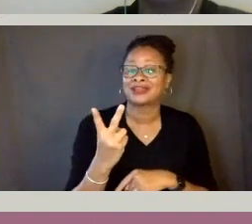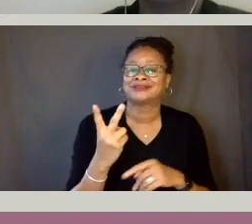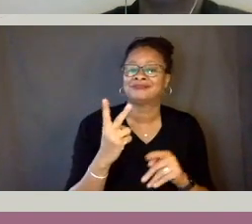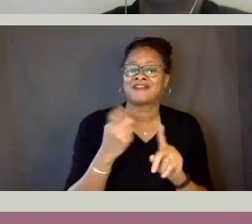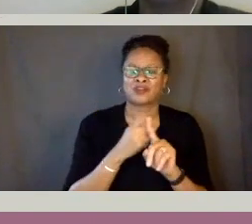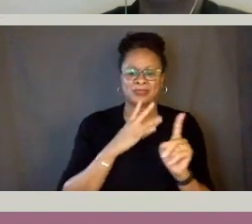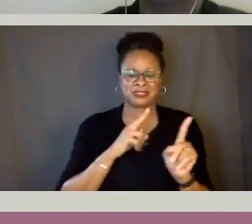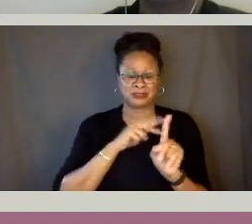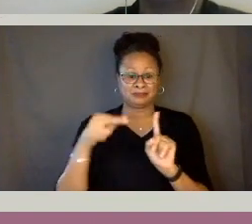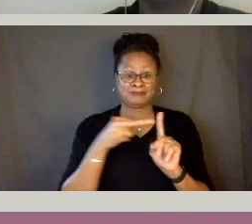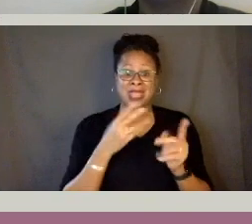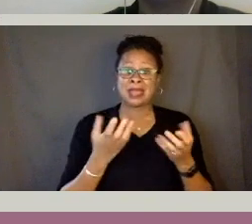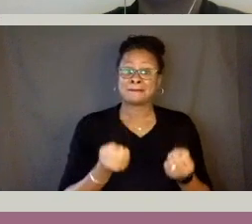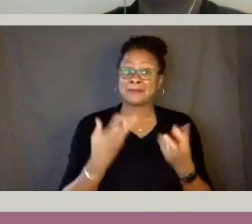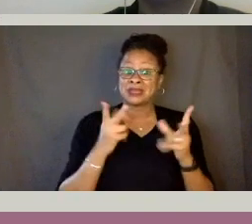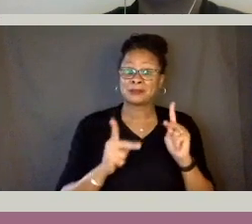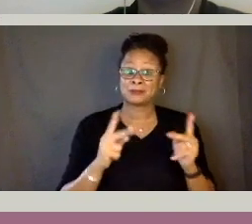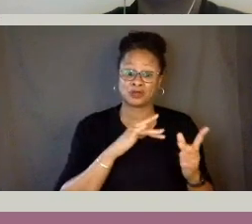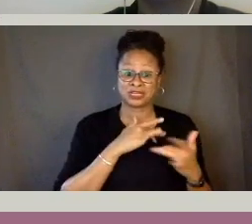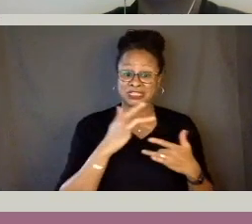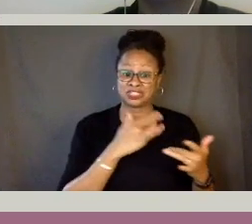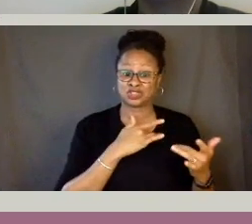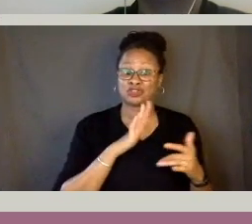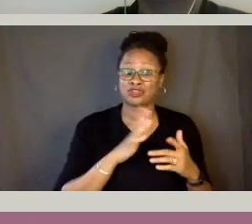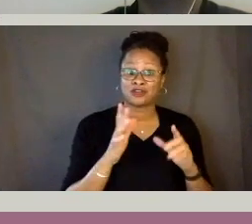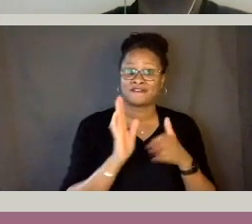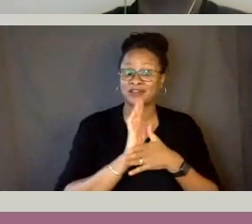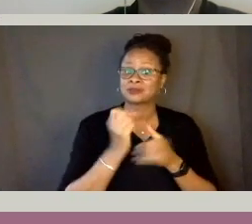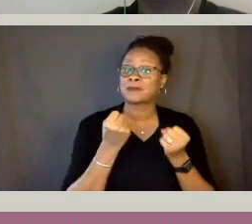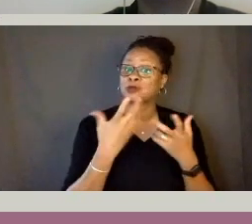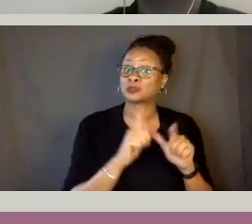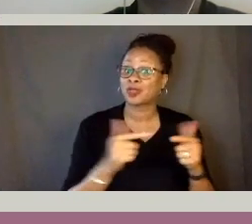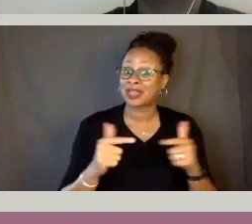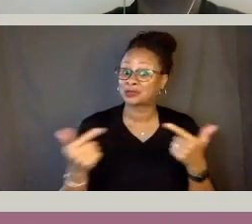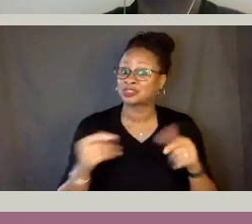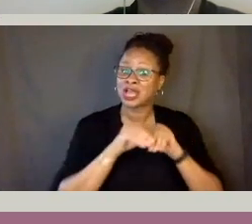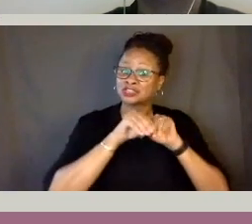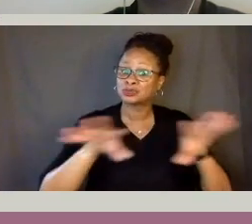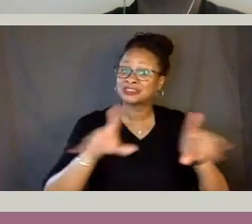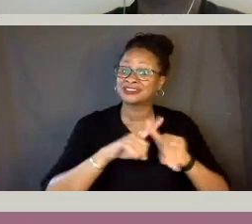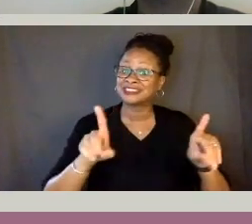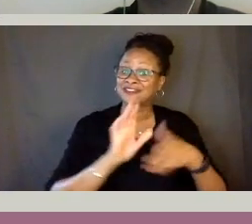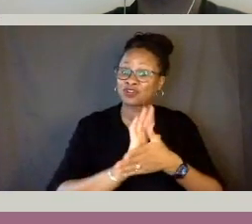Many people are considering their films in multiple languages and distribution in multiple countries, so on and so forth.